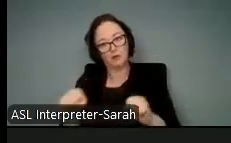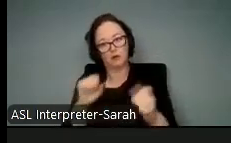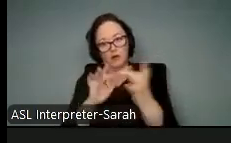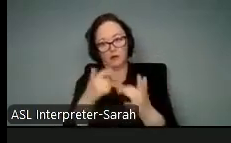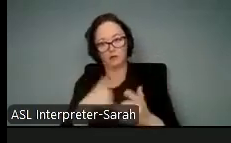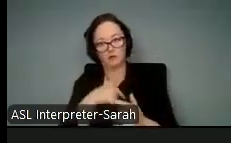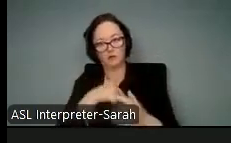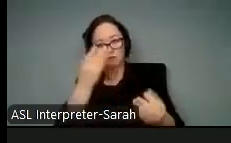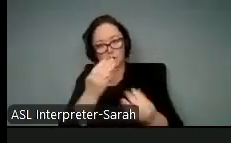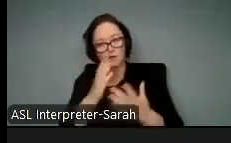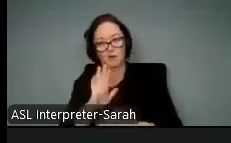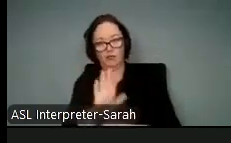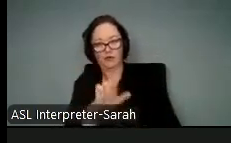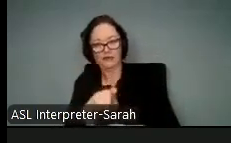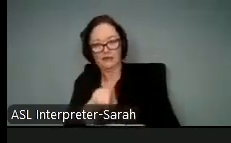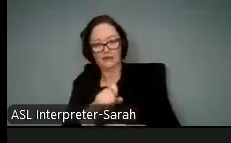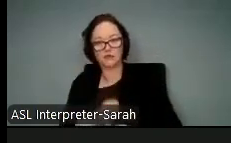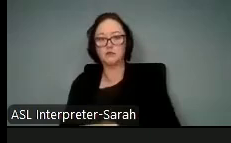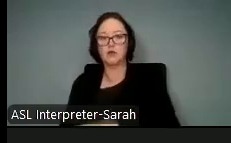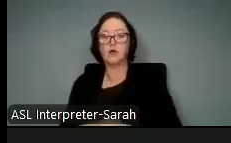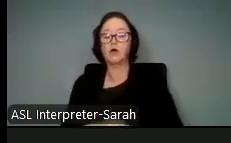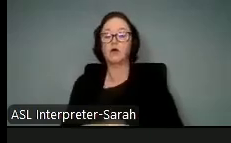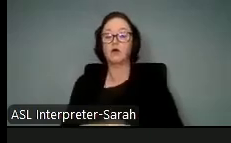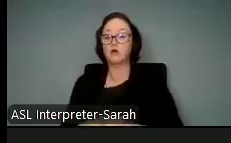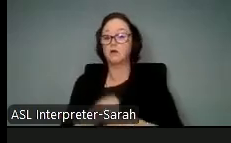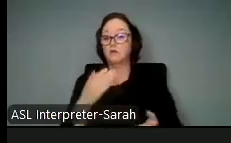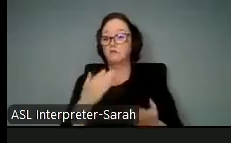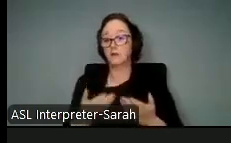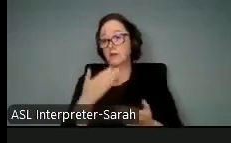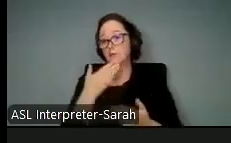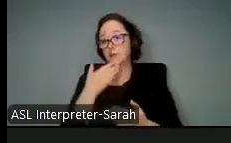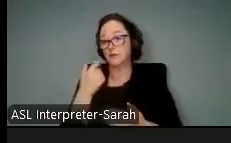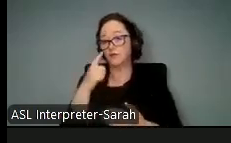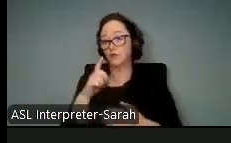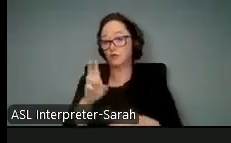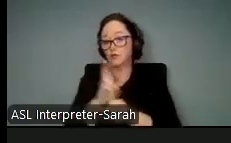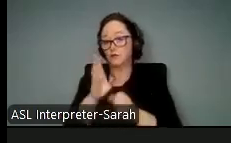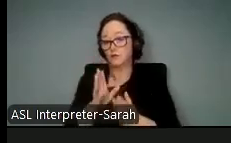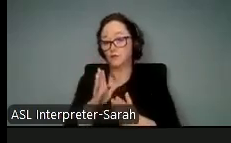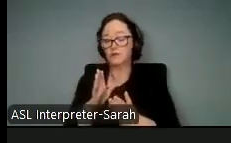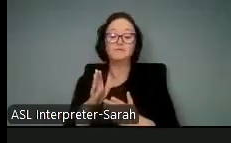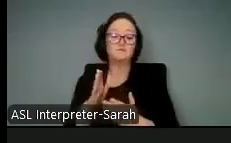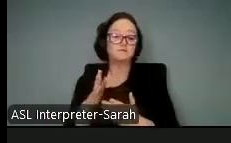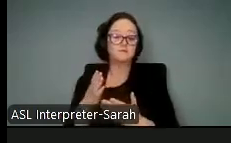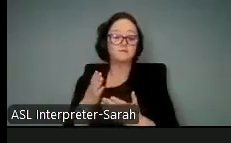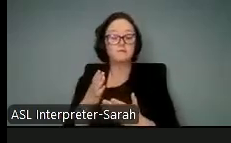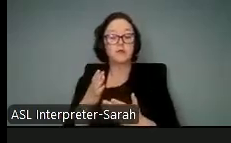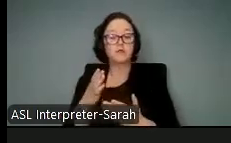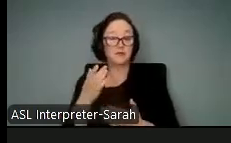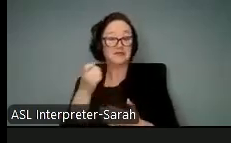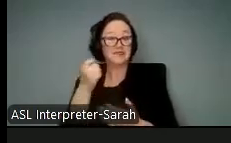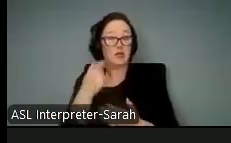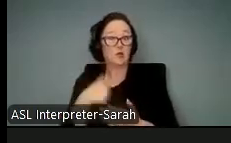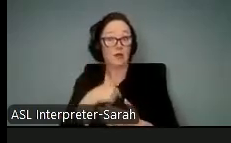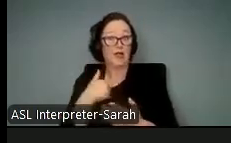and we want to make sure this applies maybe more for usability. We want to meet those accessibility requirements, we have a mandate to do that. We also want to make sure